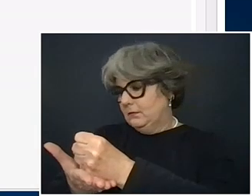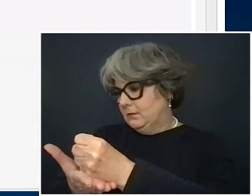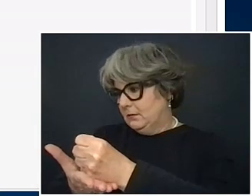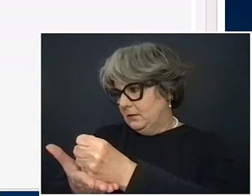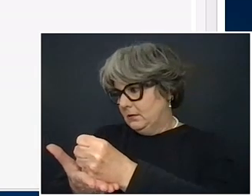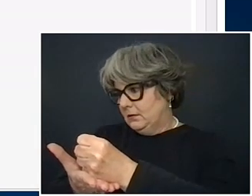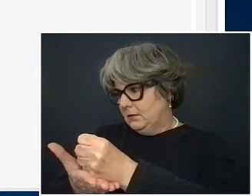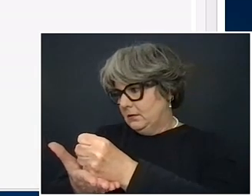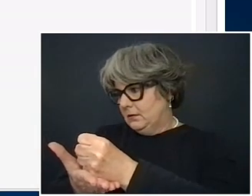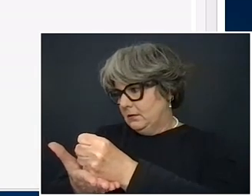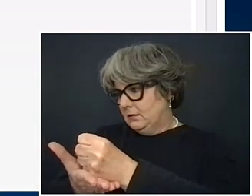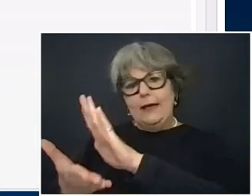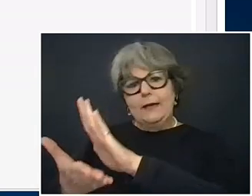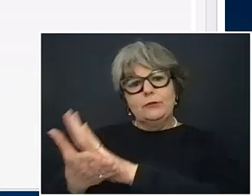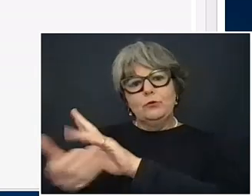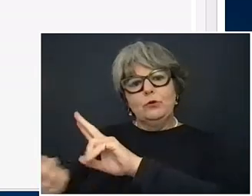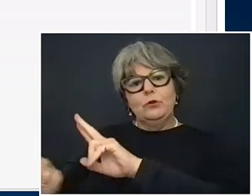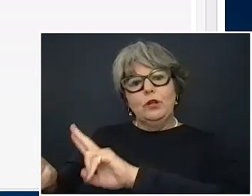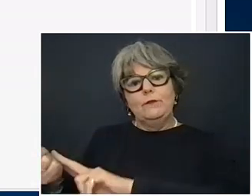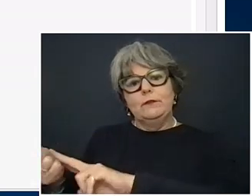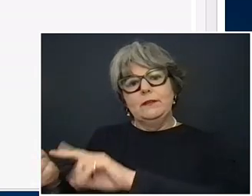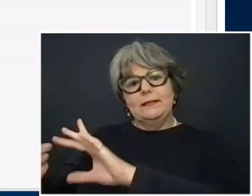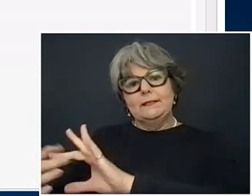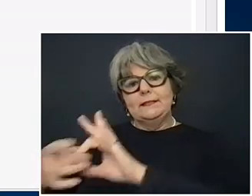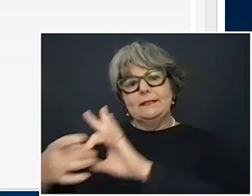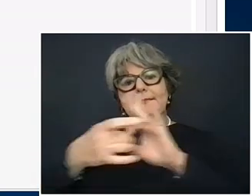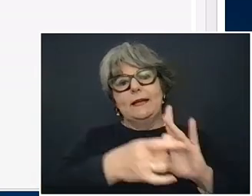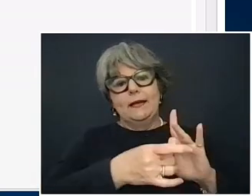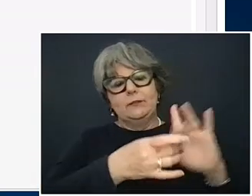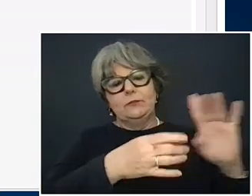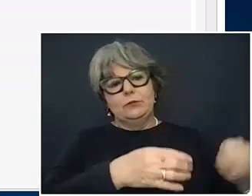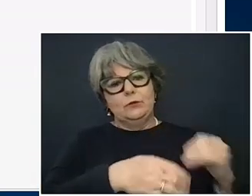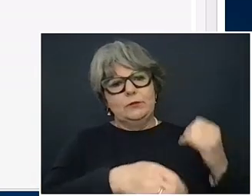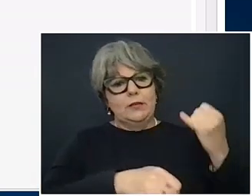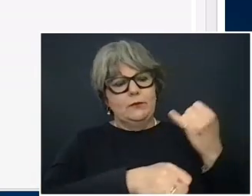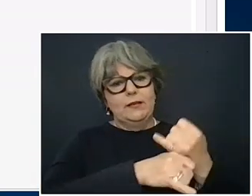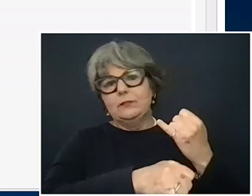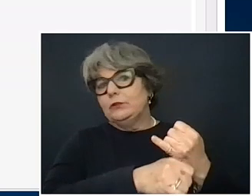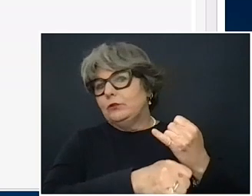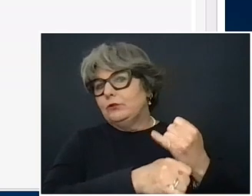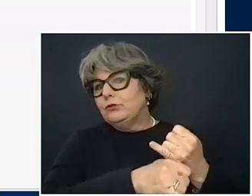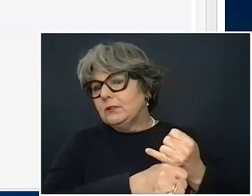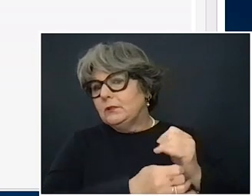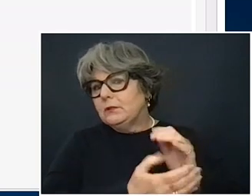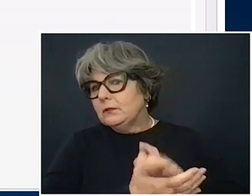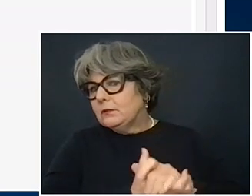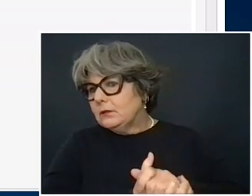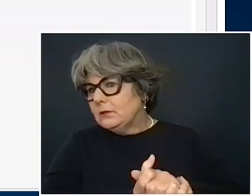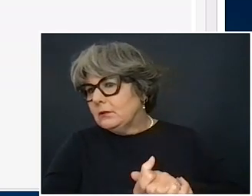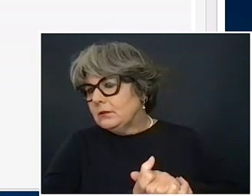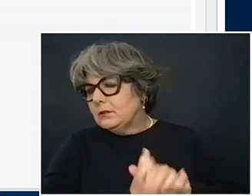not attached to an institution, and it only nursing approval to allow